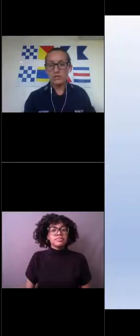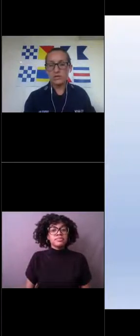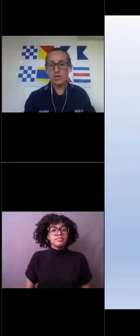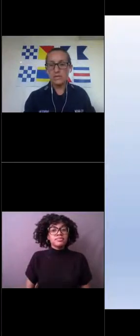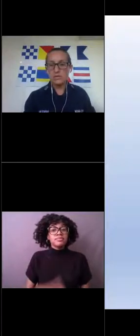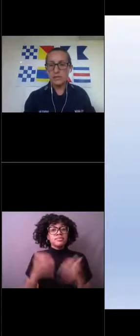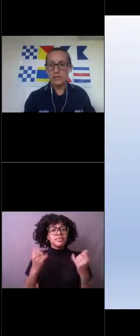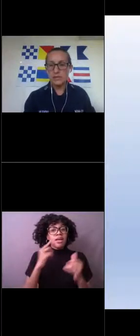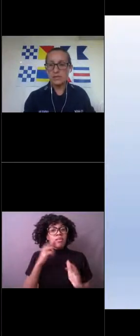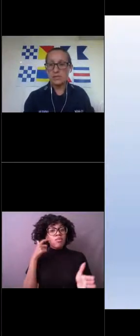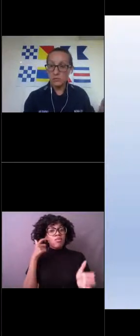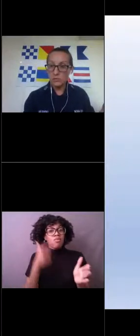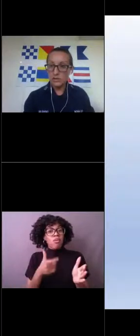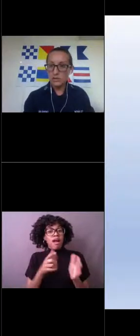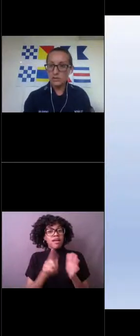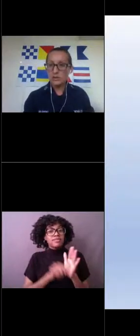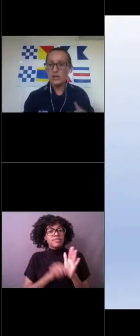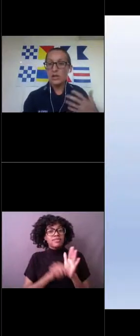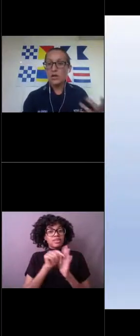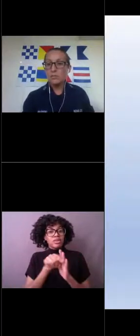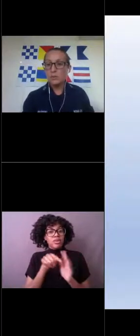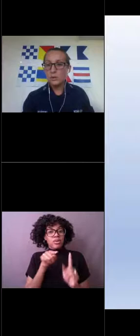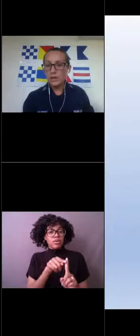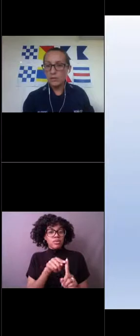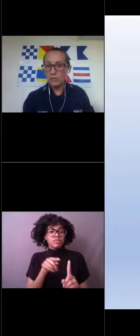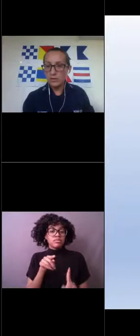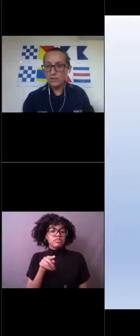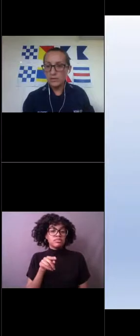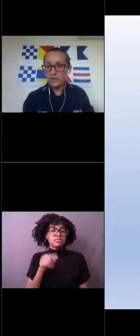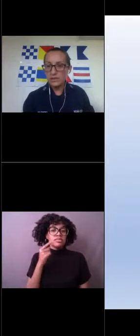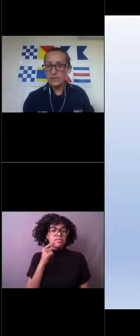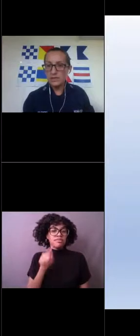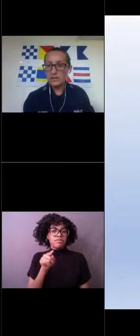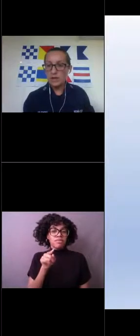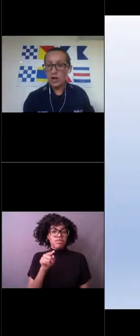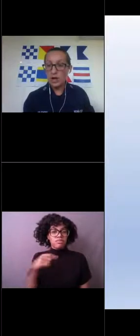of NDBC or the Buoy Center putting one of these